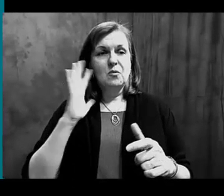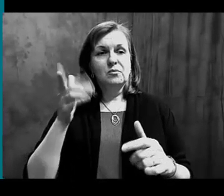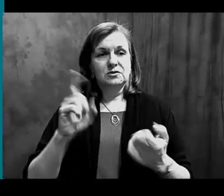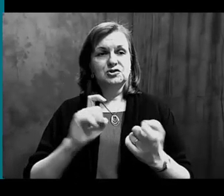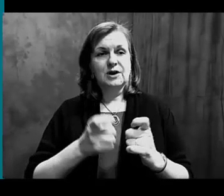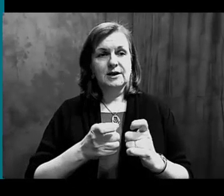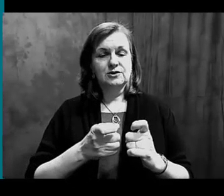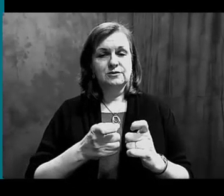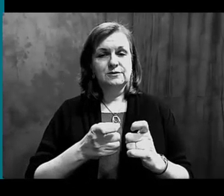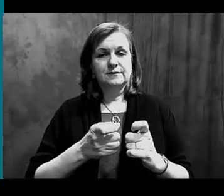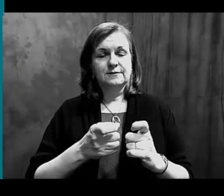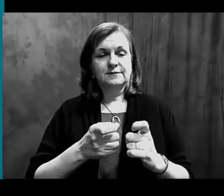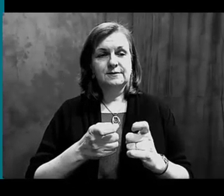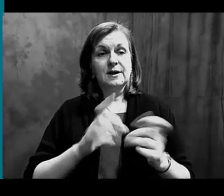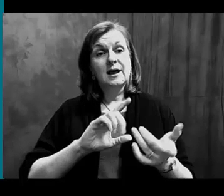so change